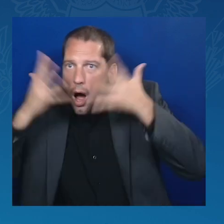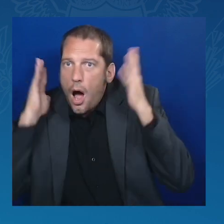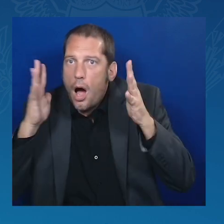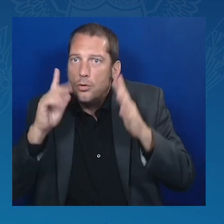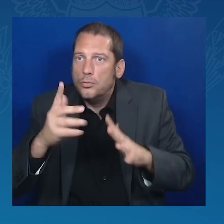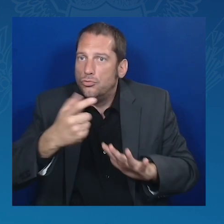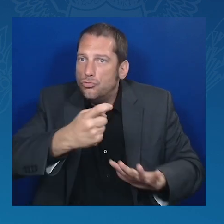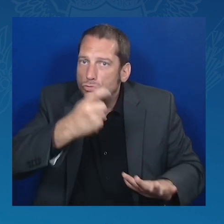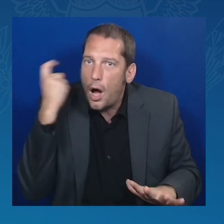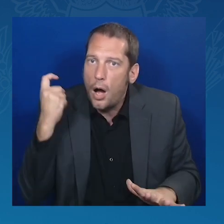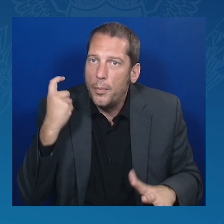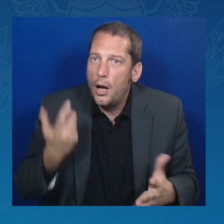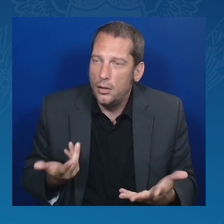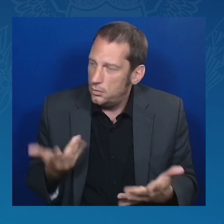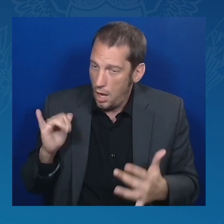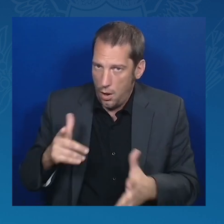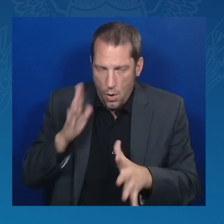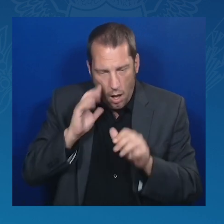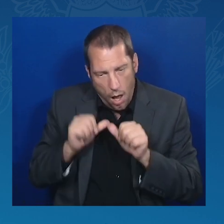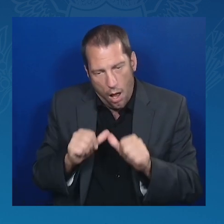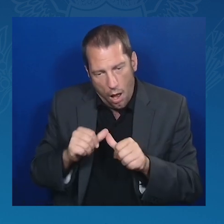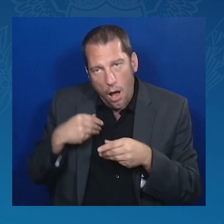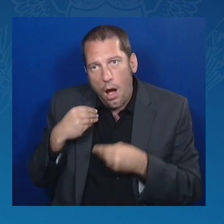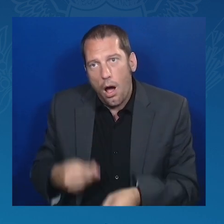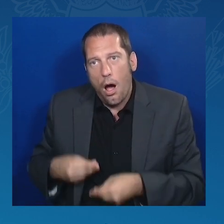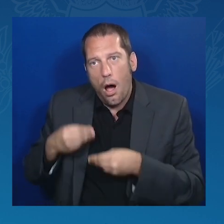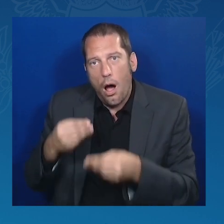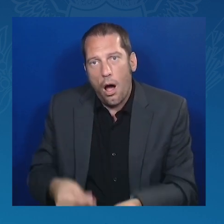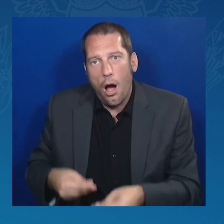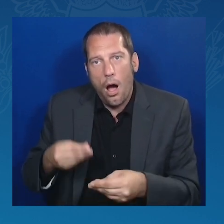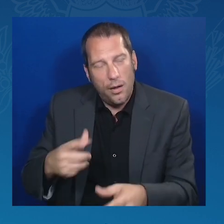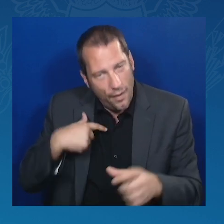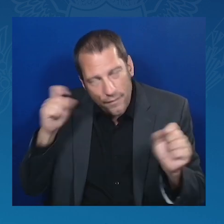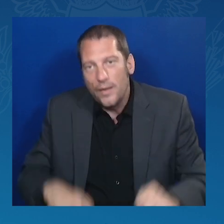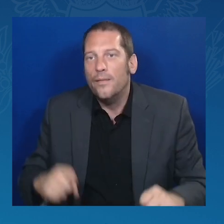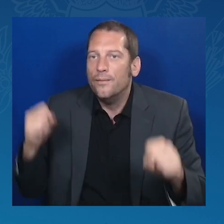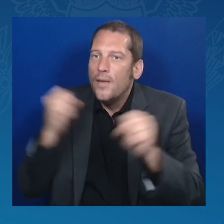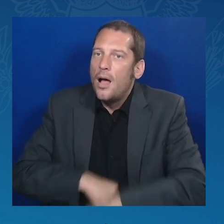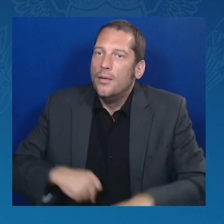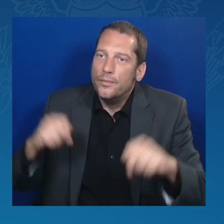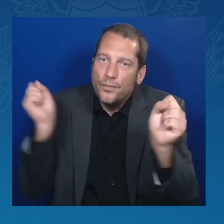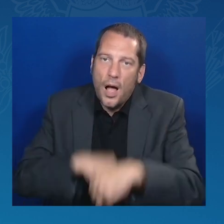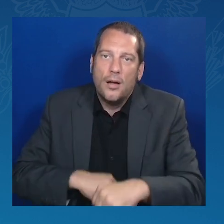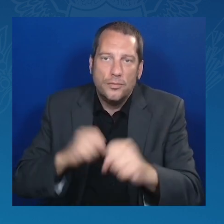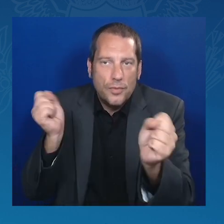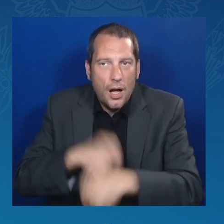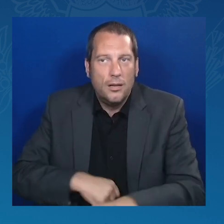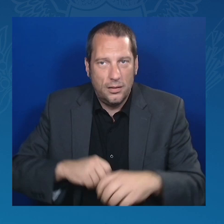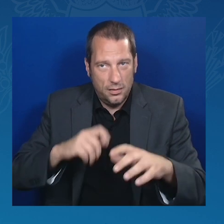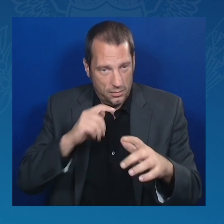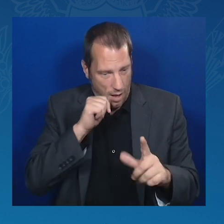Madam. Madam Vice President. I love saying that. I love saying, Madam Vice President,